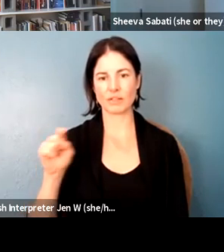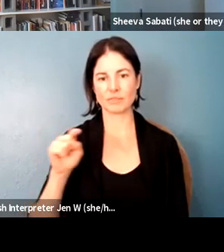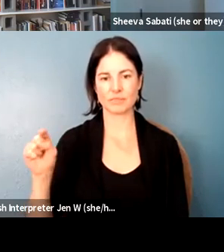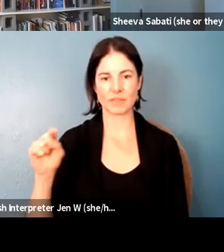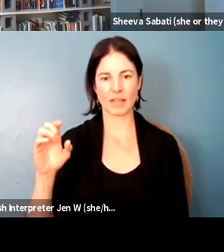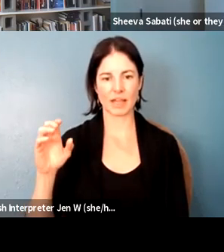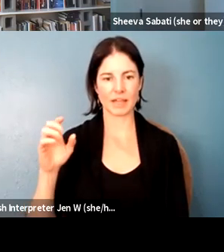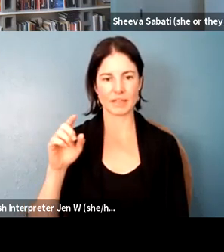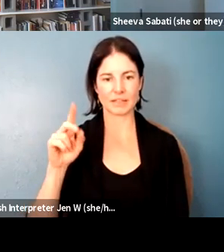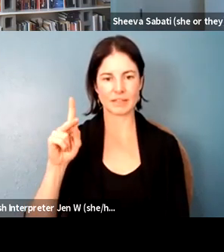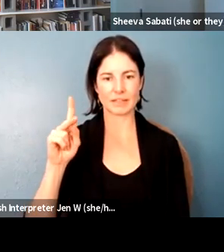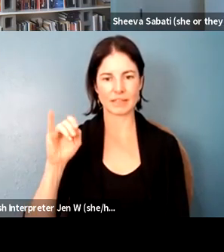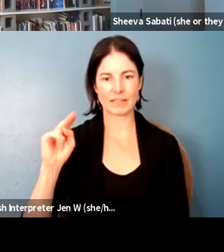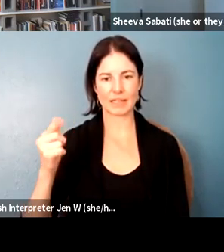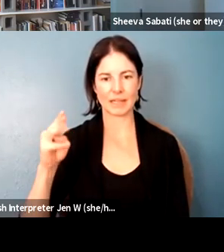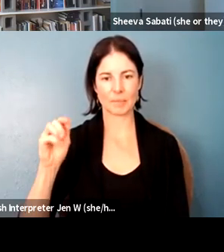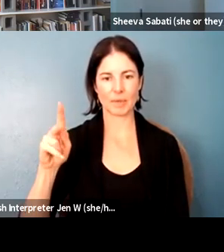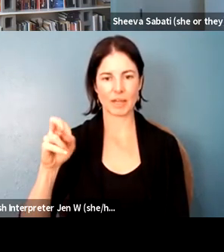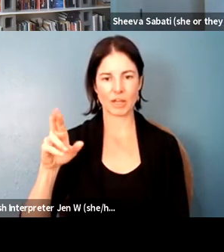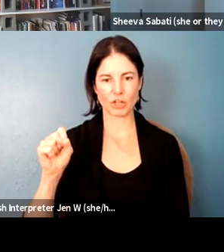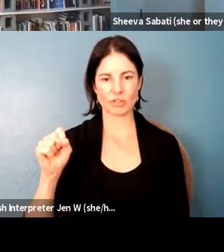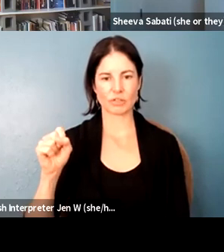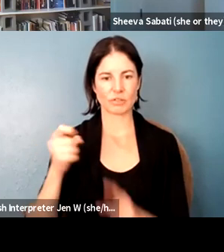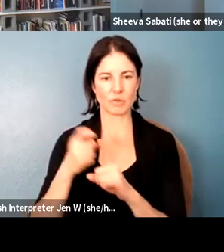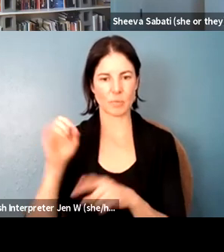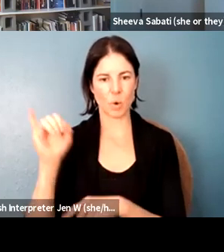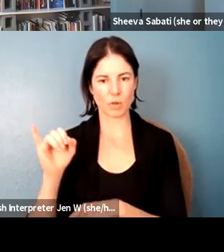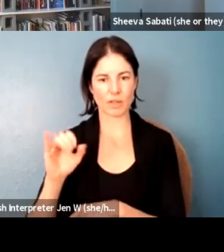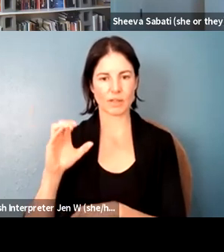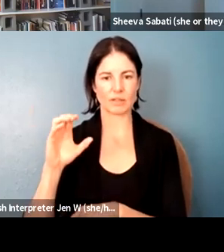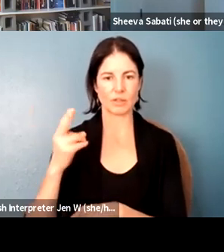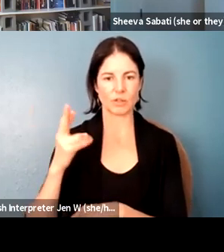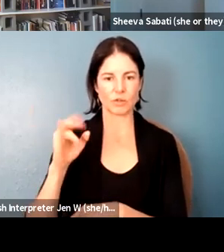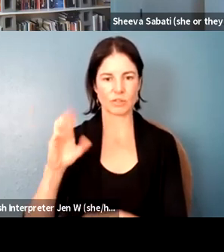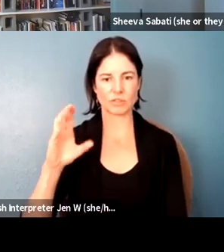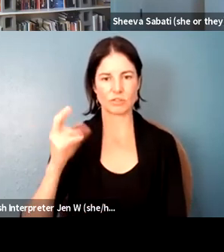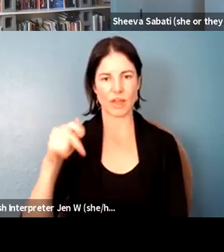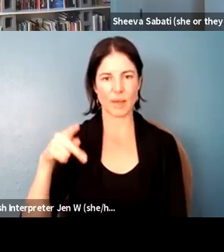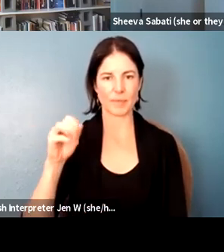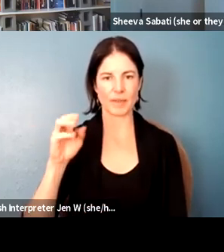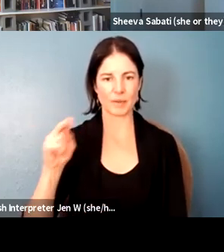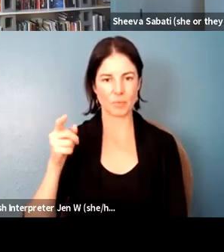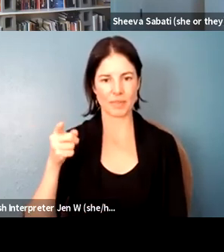together discussing fugitive pedagogy. Carter G. Woodson in the art of black teaching that was published recently by